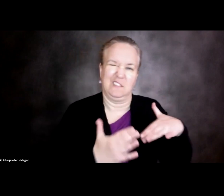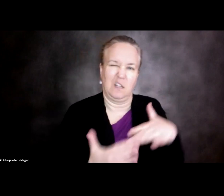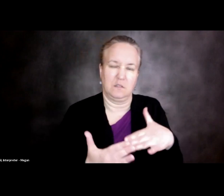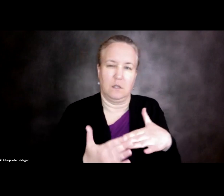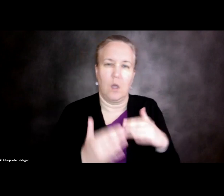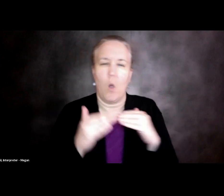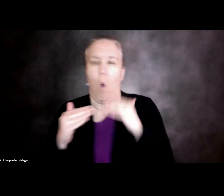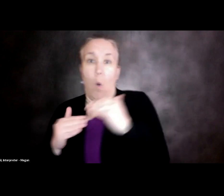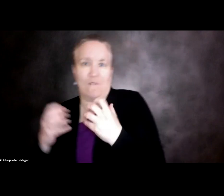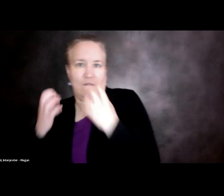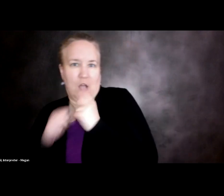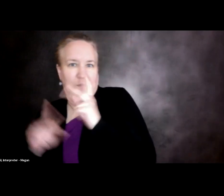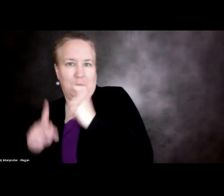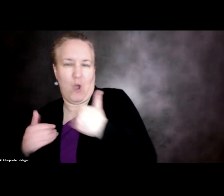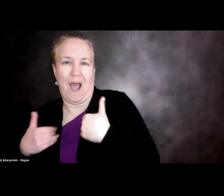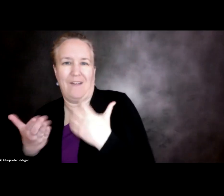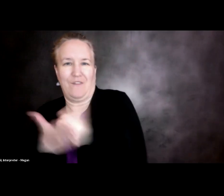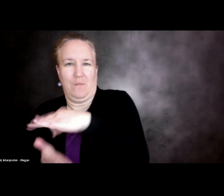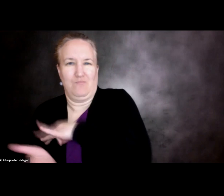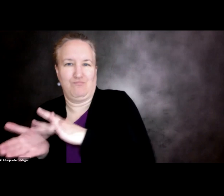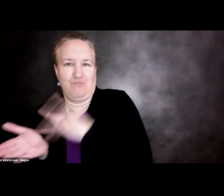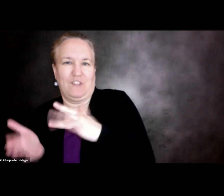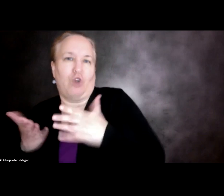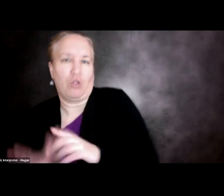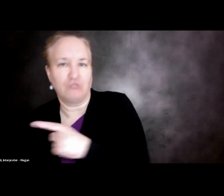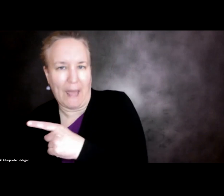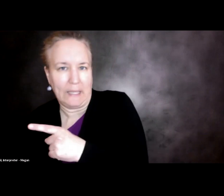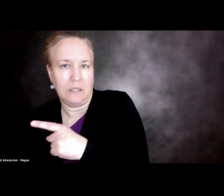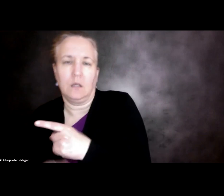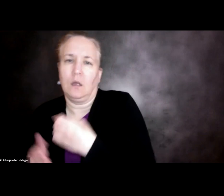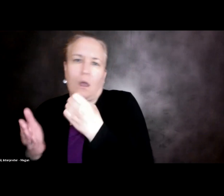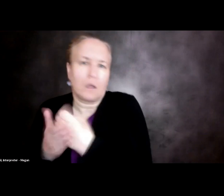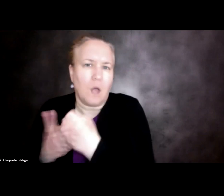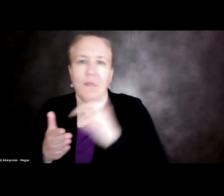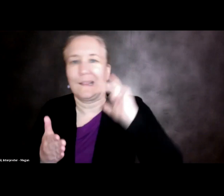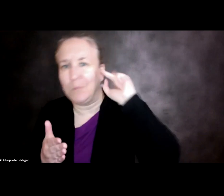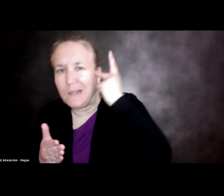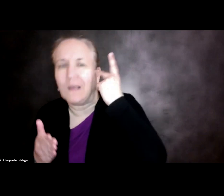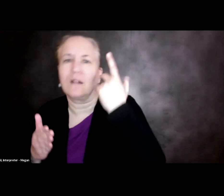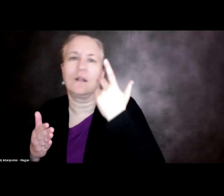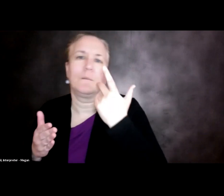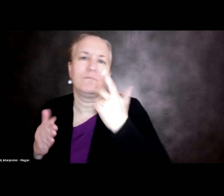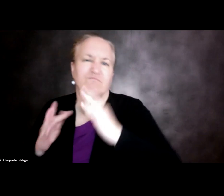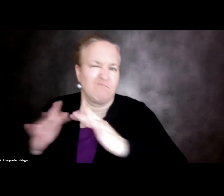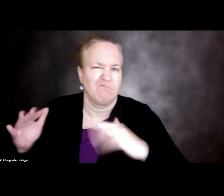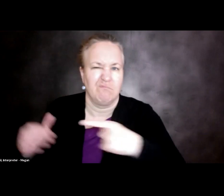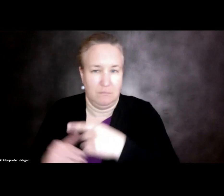who are already privileged-- bodily, economically, politically, and racially.